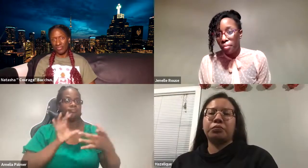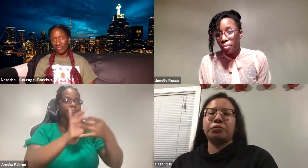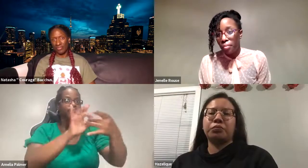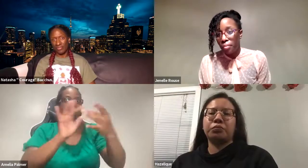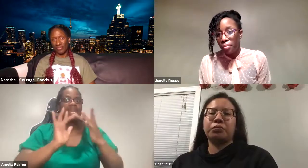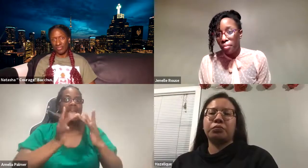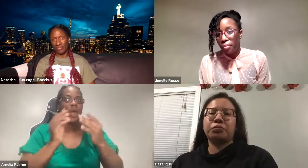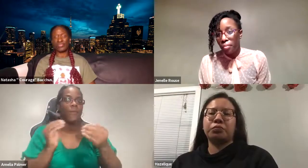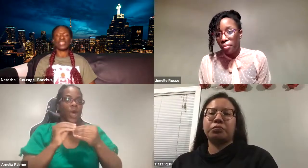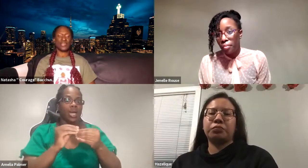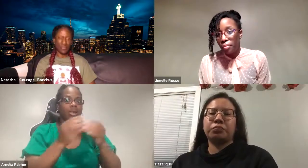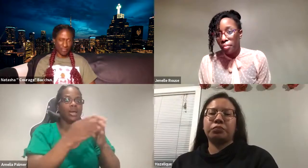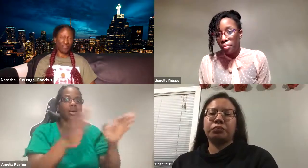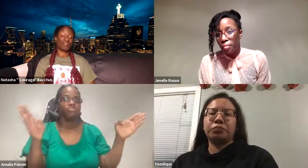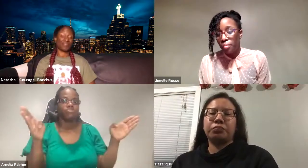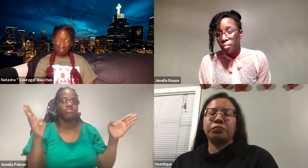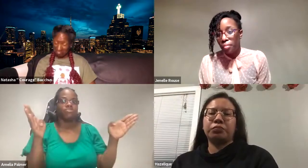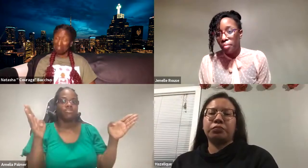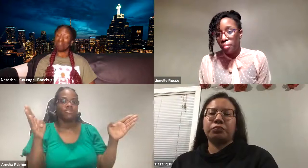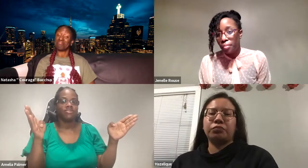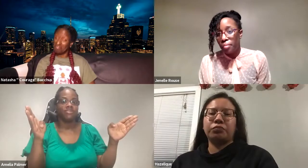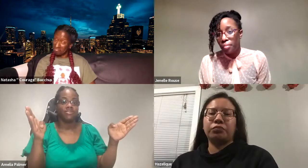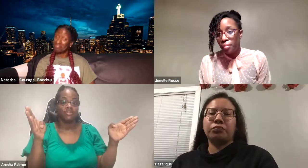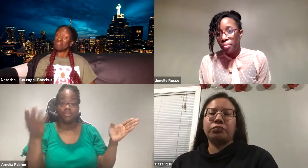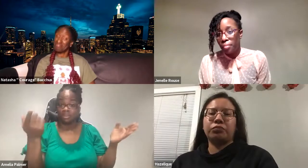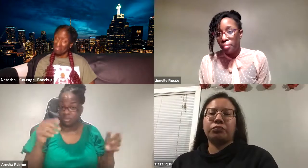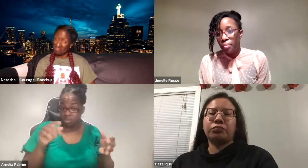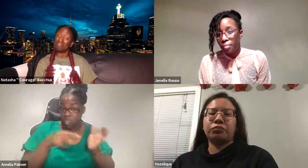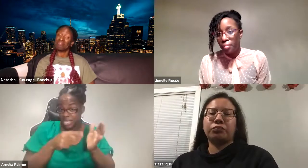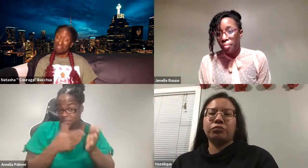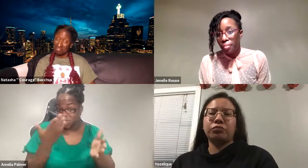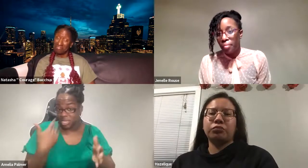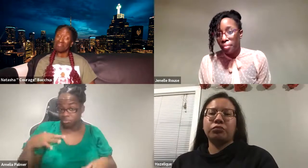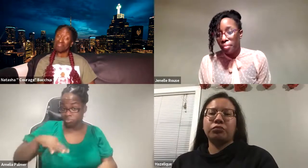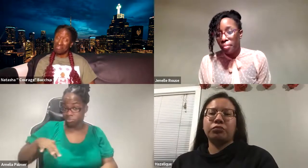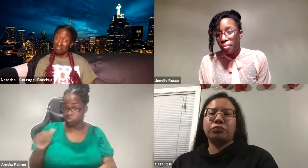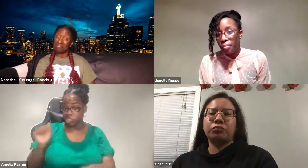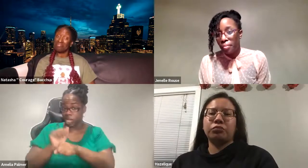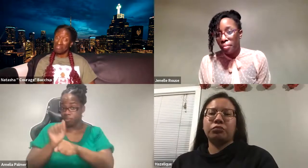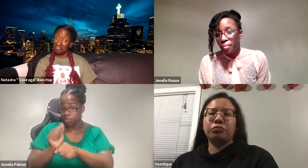see code switching as a positive thing that help languages broaden and develop further for example